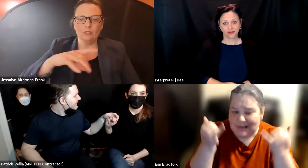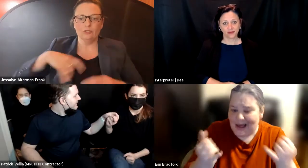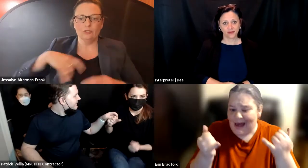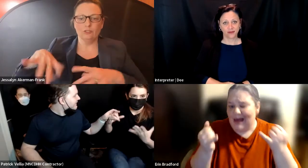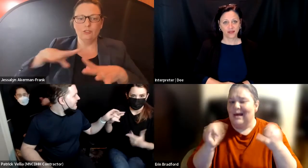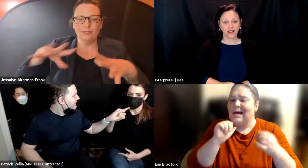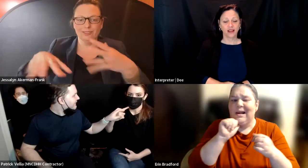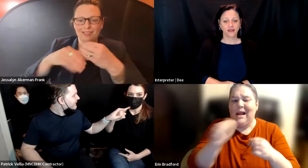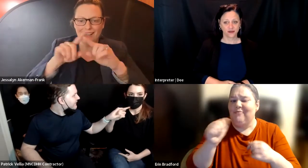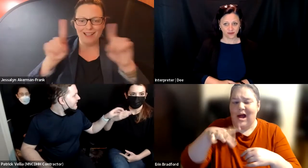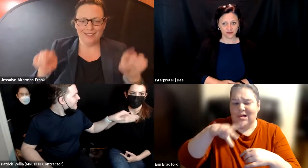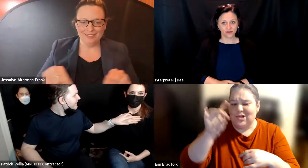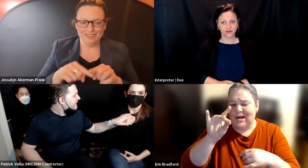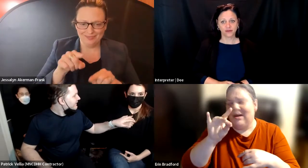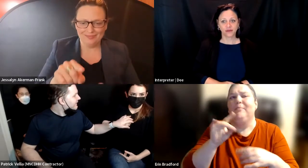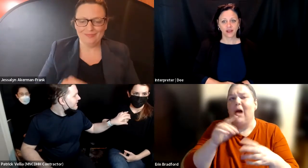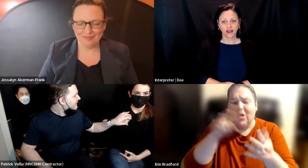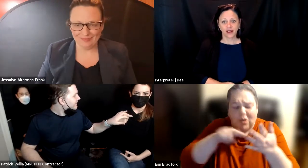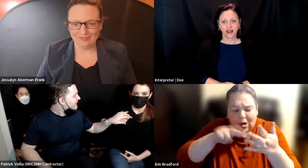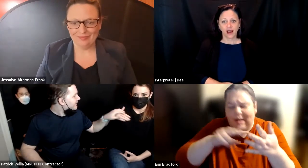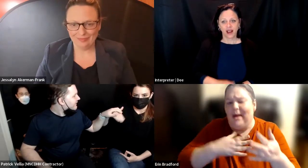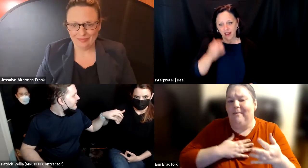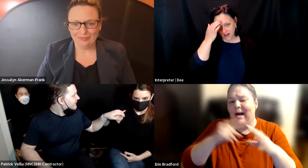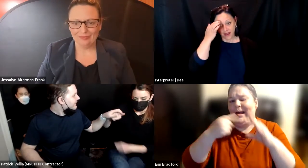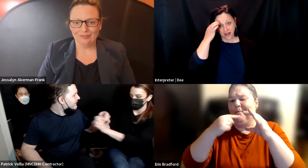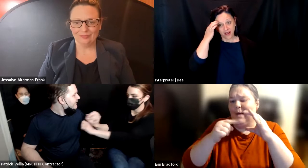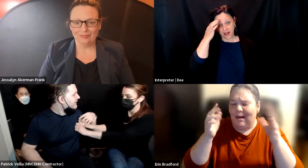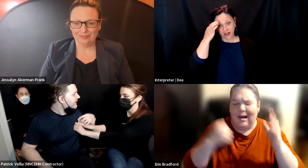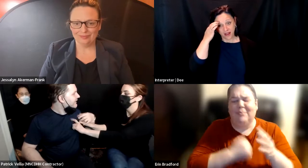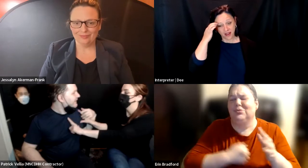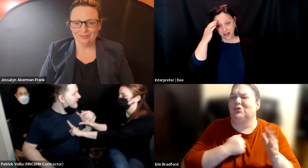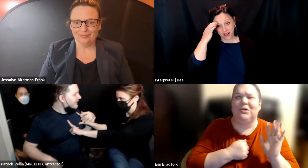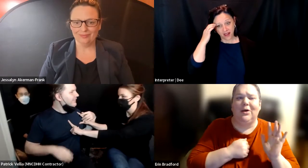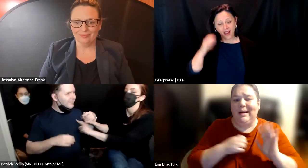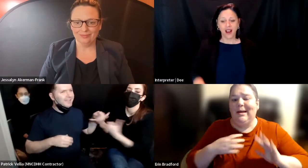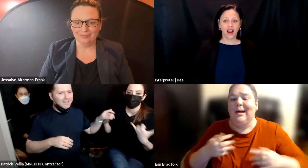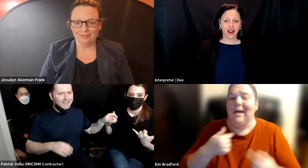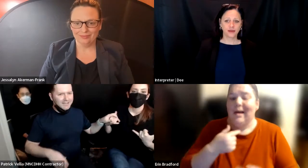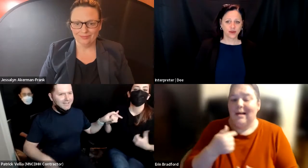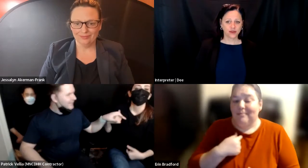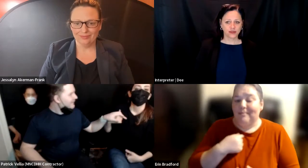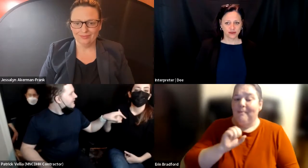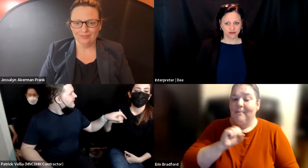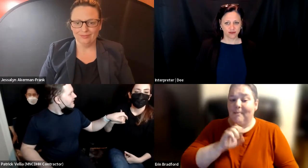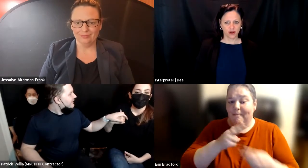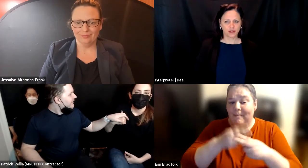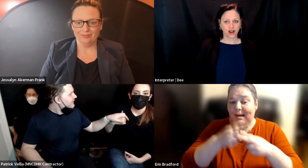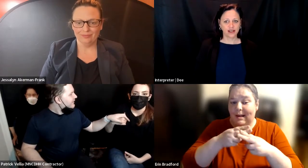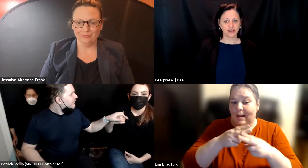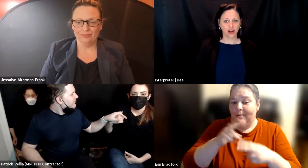So I tend to call her madam librarian. Erin: And --